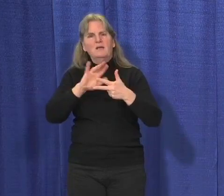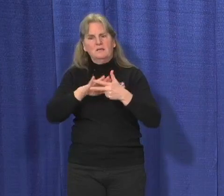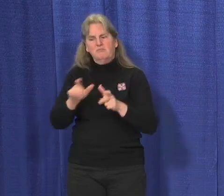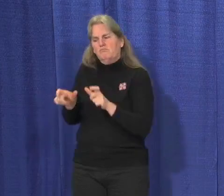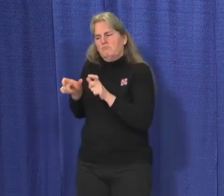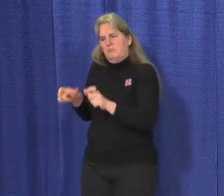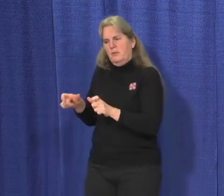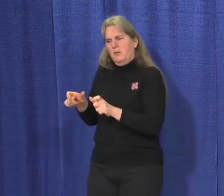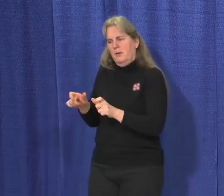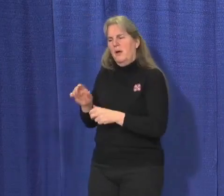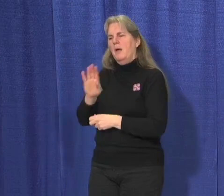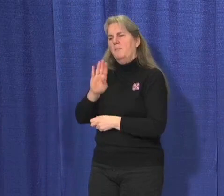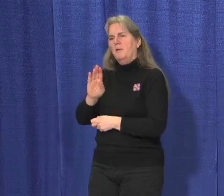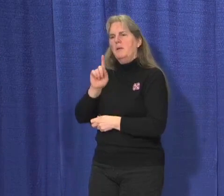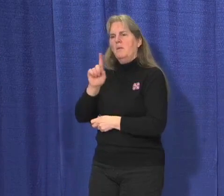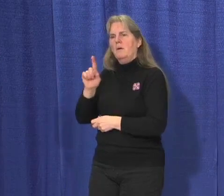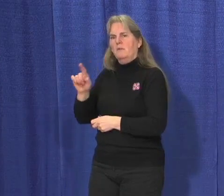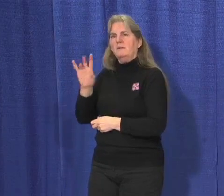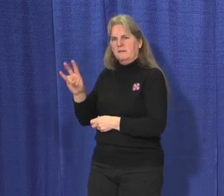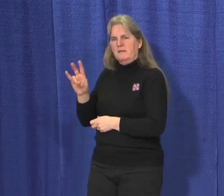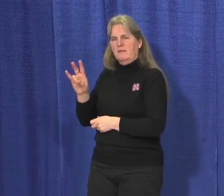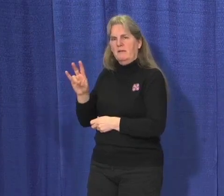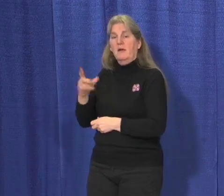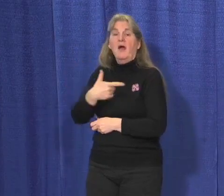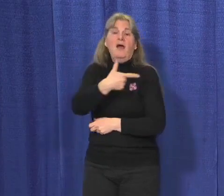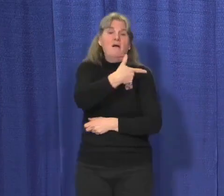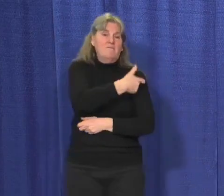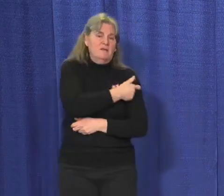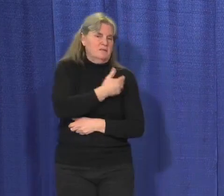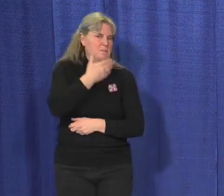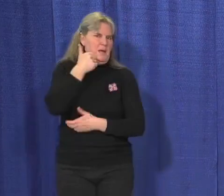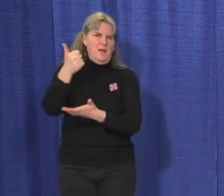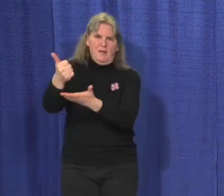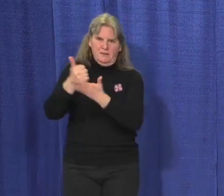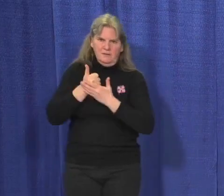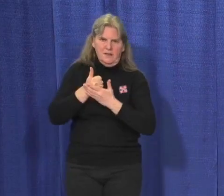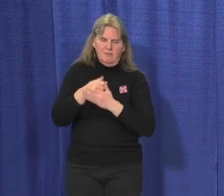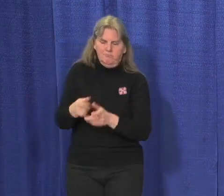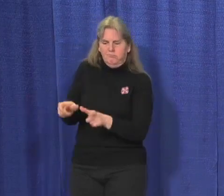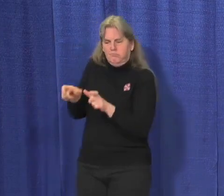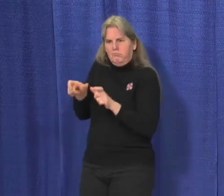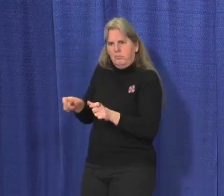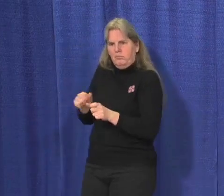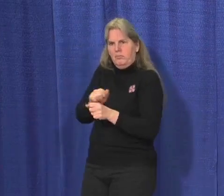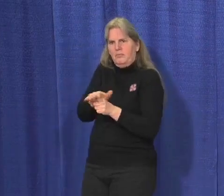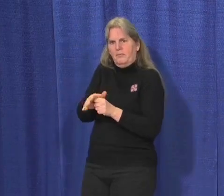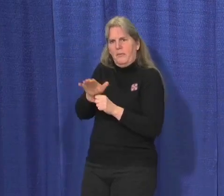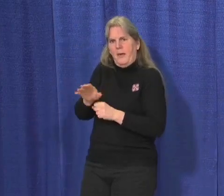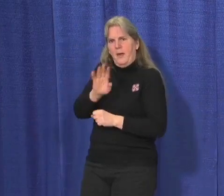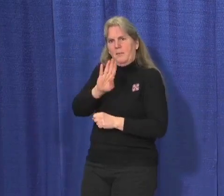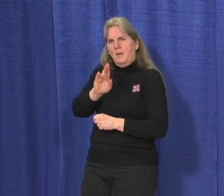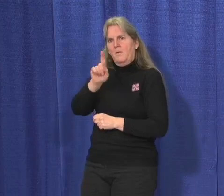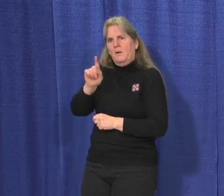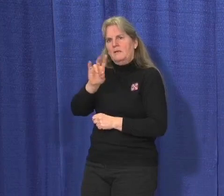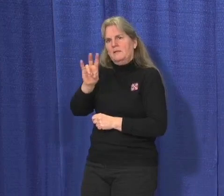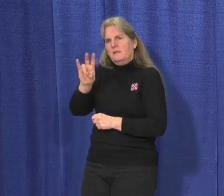protect against B.1.1.7 and vaccine is the best tool we have to fend office variants.